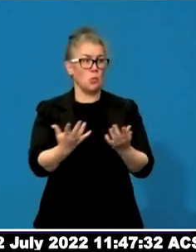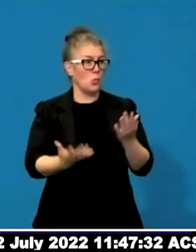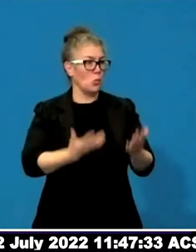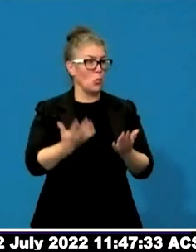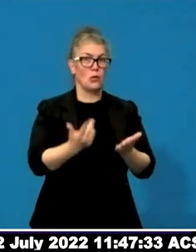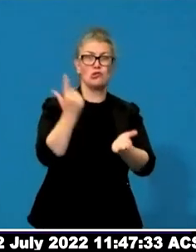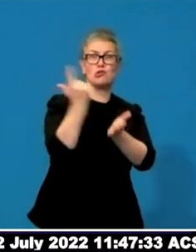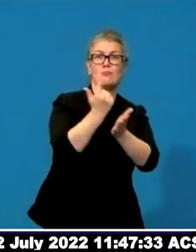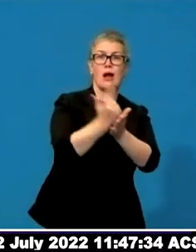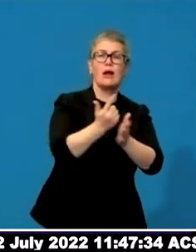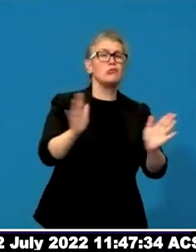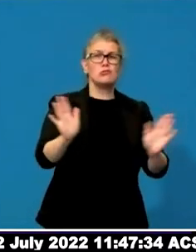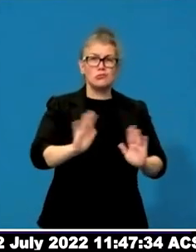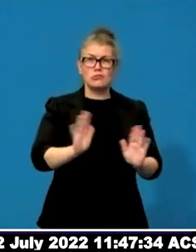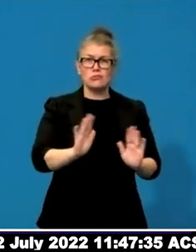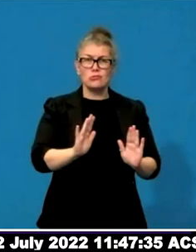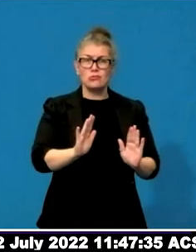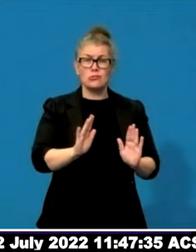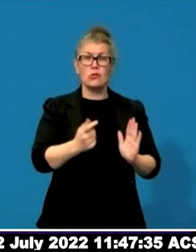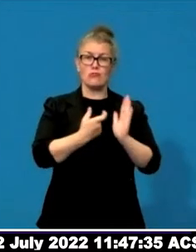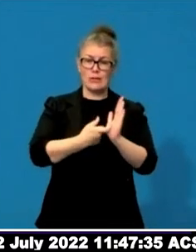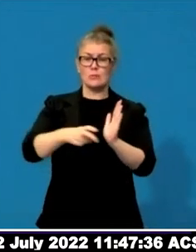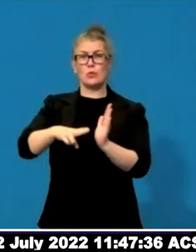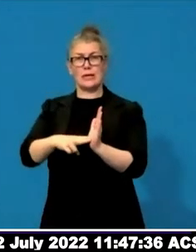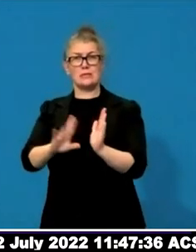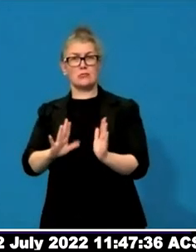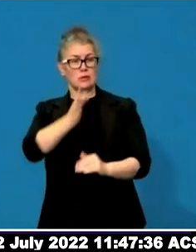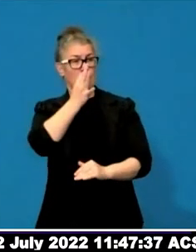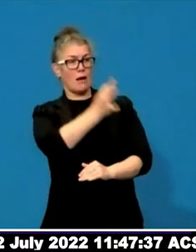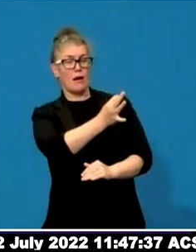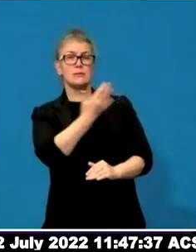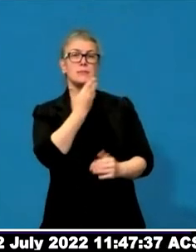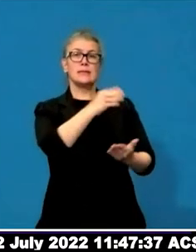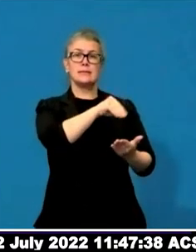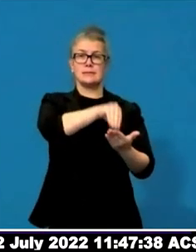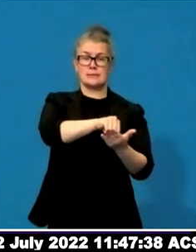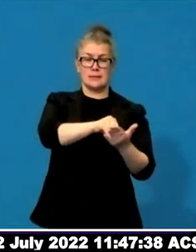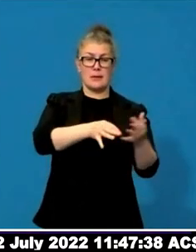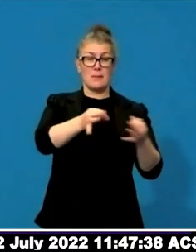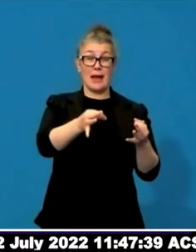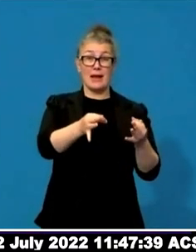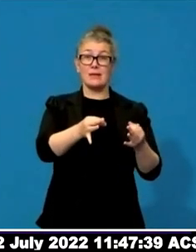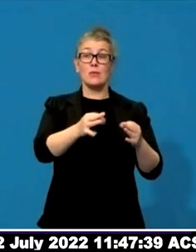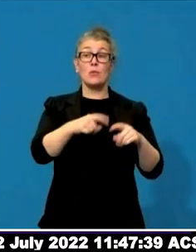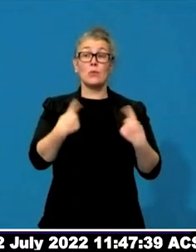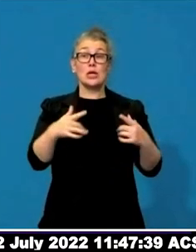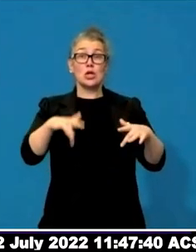shouldn't be considered reasonable and necessary. We haven't seen the plan yet, but we've been told